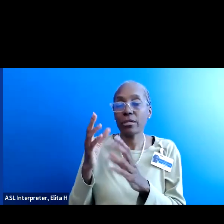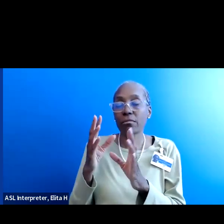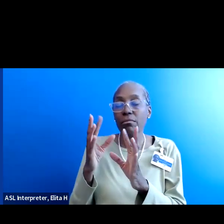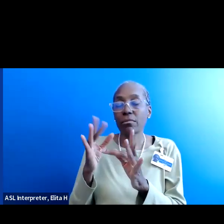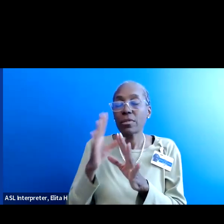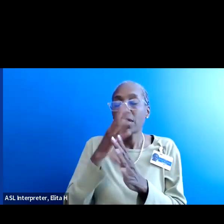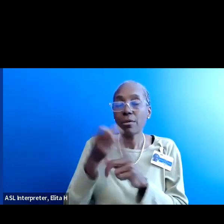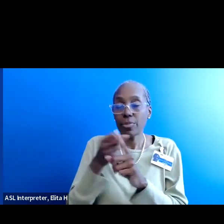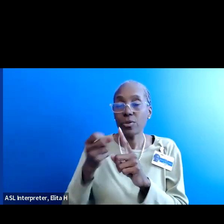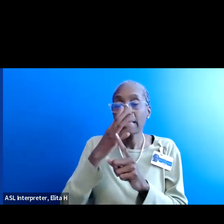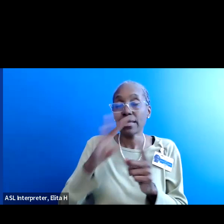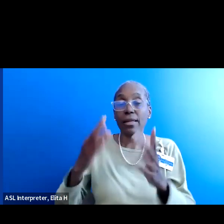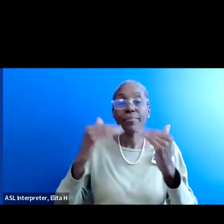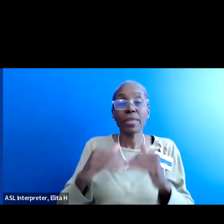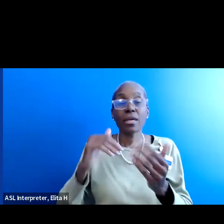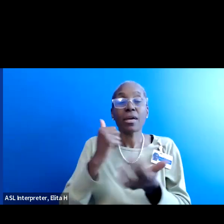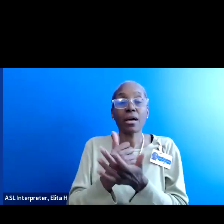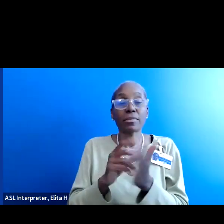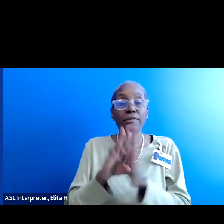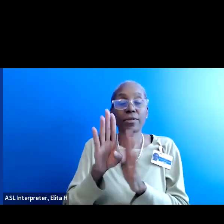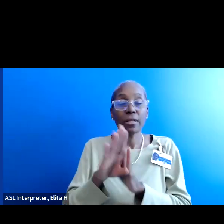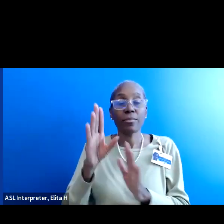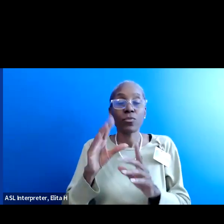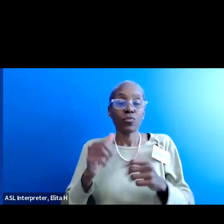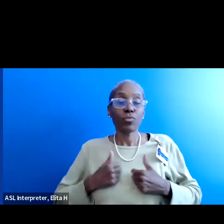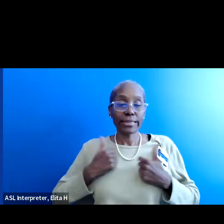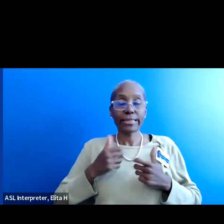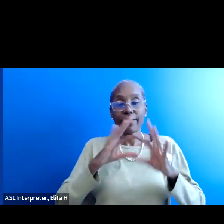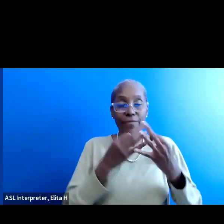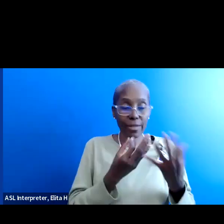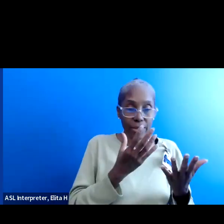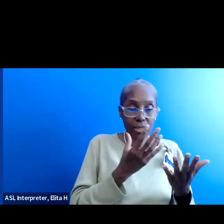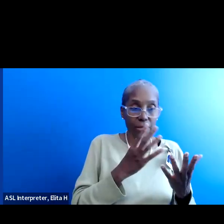Helping develop and support resident and family councils by providing information and assistance.